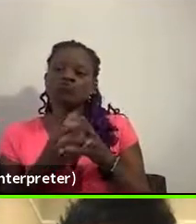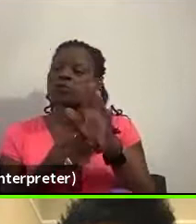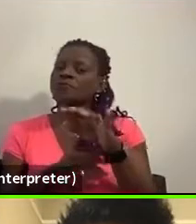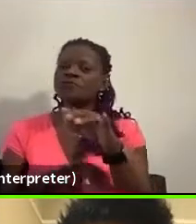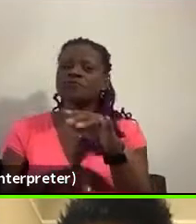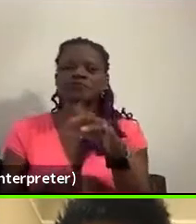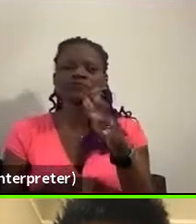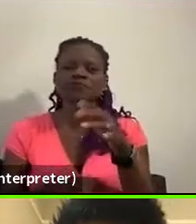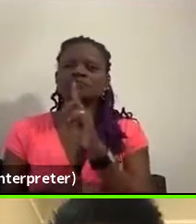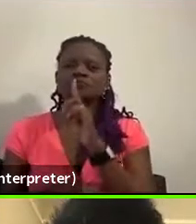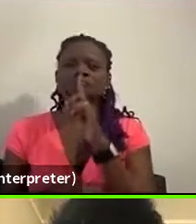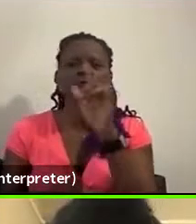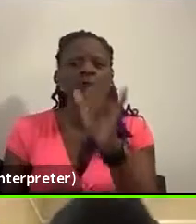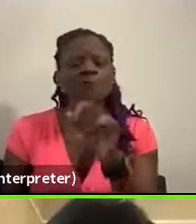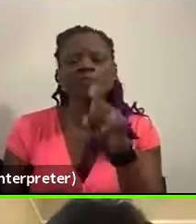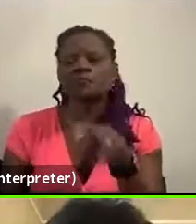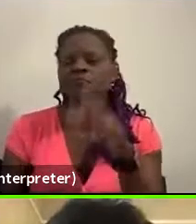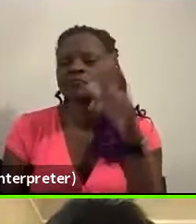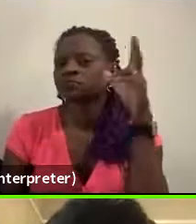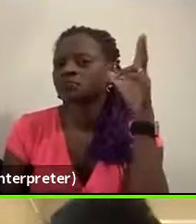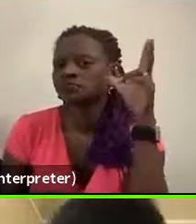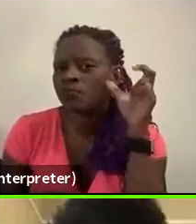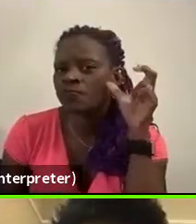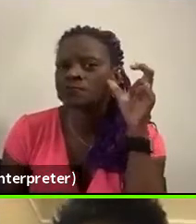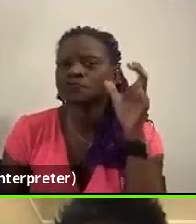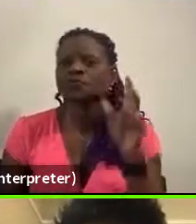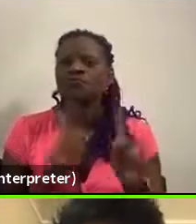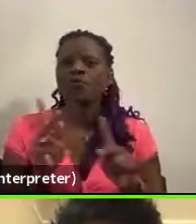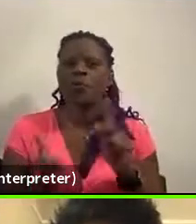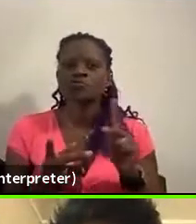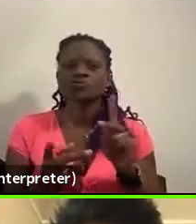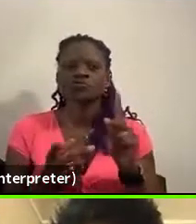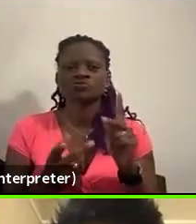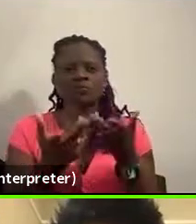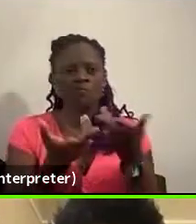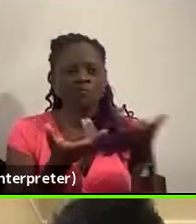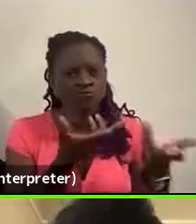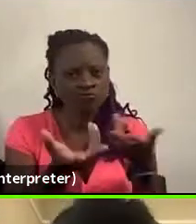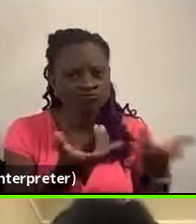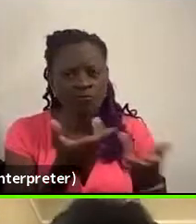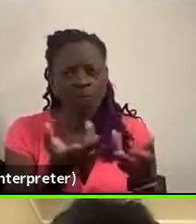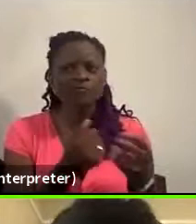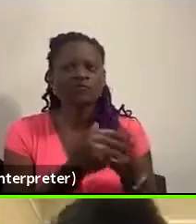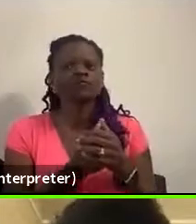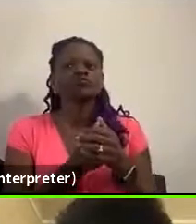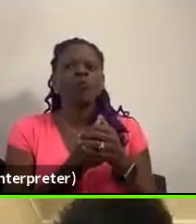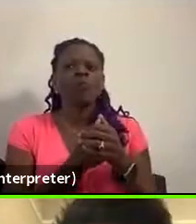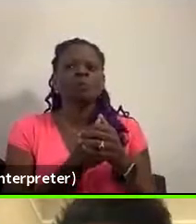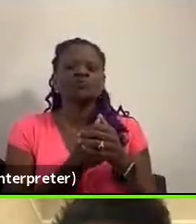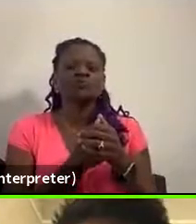Fish was saying, hearing what it is that they're worried about and trying to at least make sure that they have enough